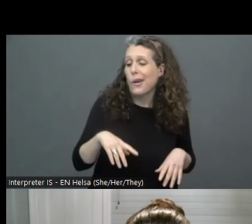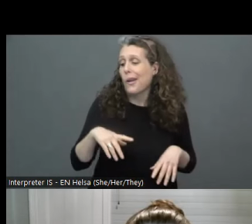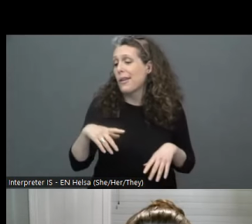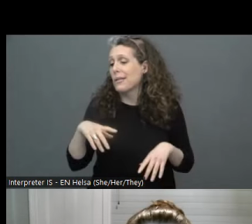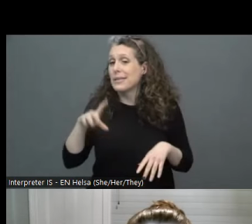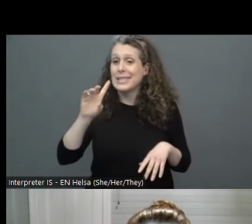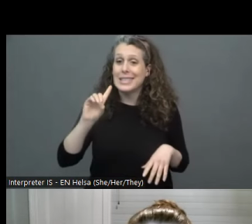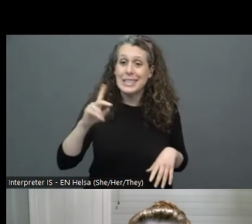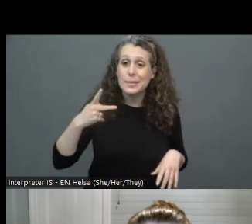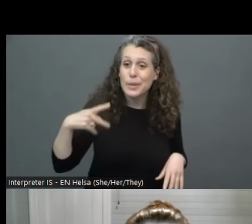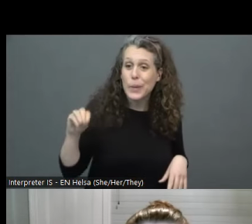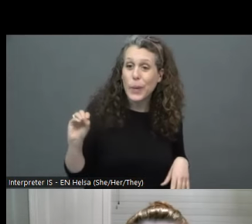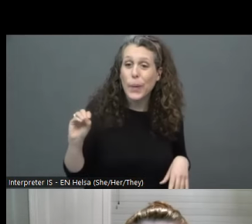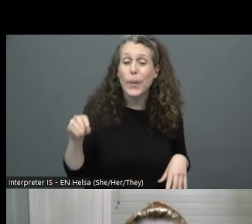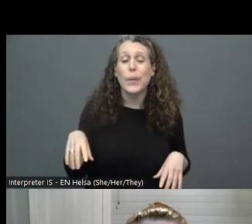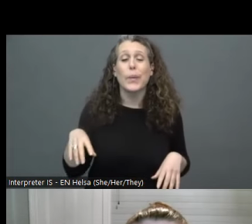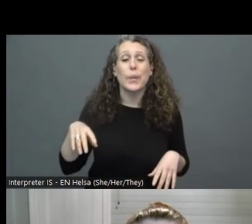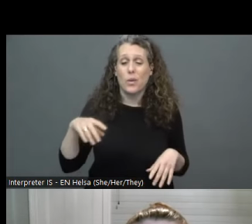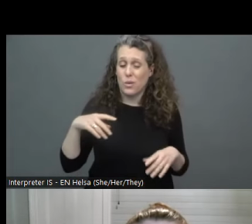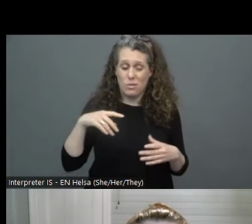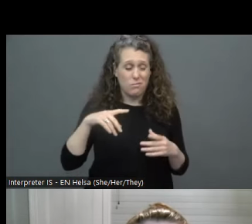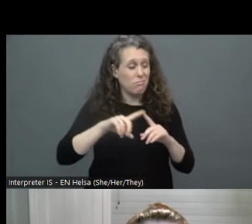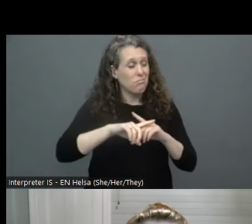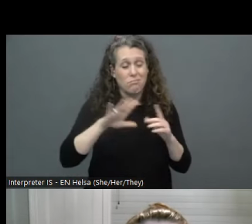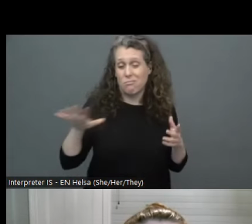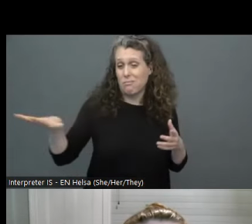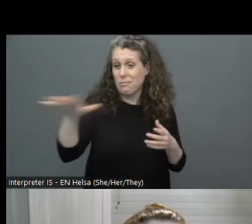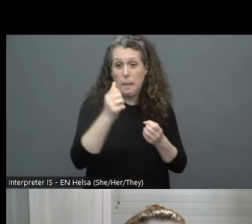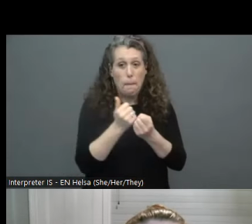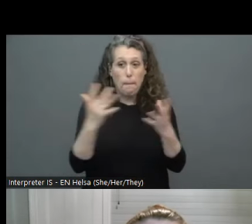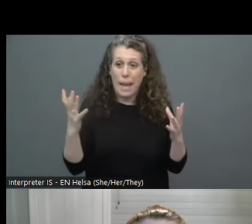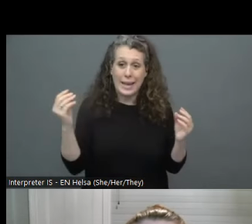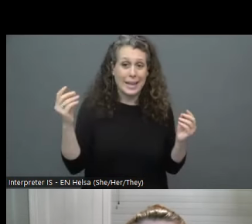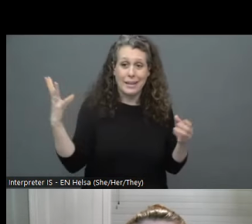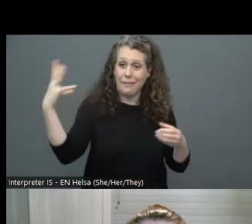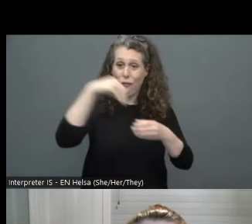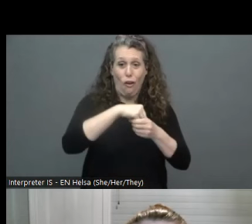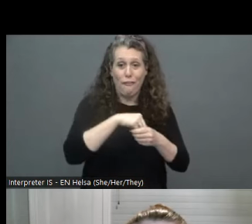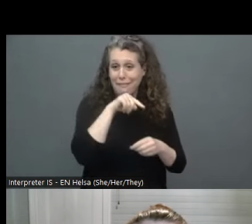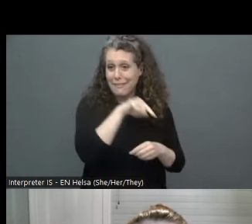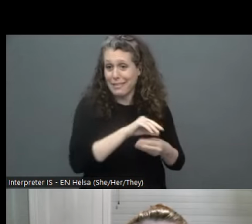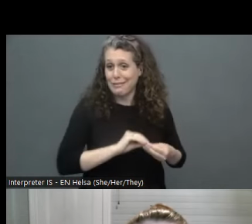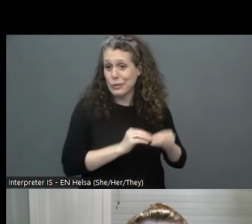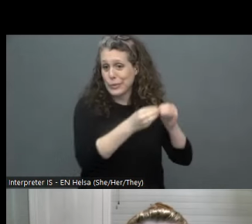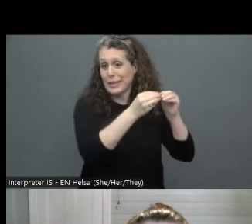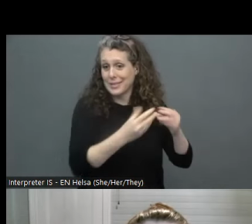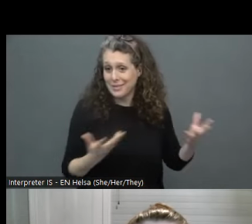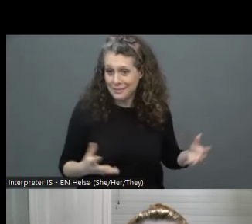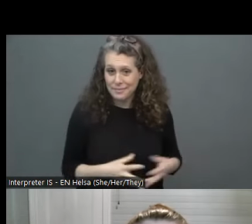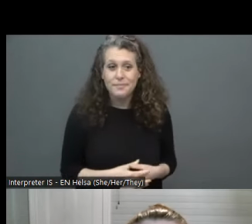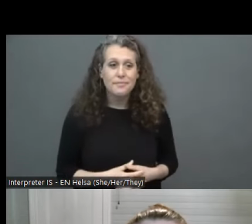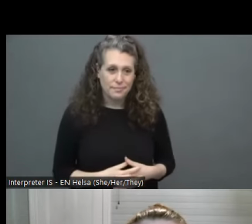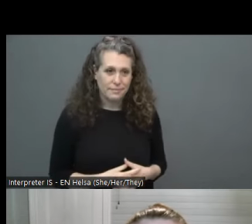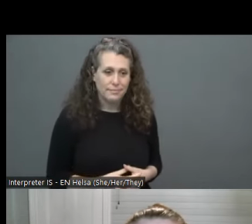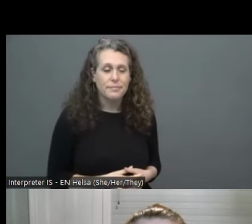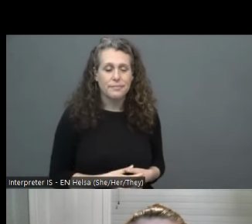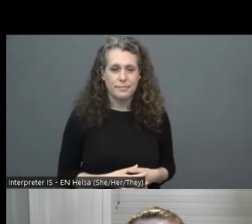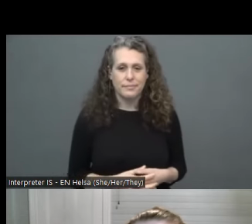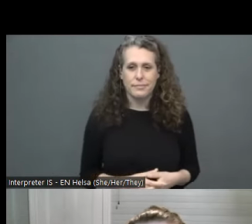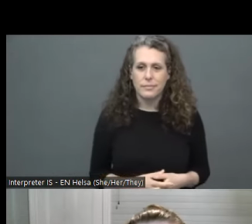disabilities that contributed to this work. Moving through my slides now, in terms of the